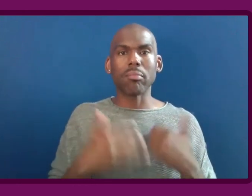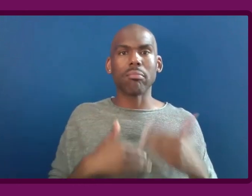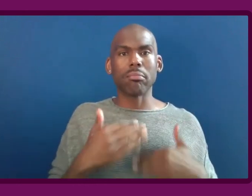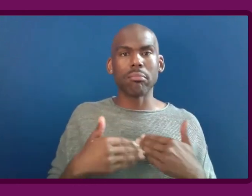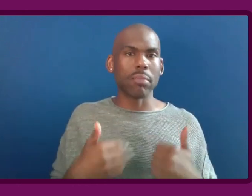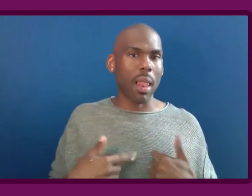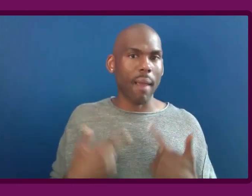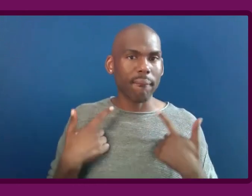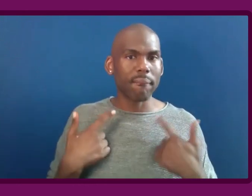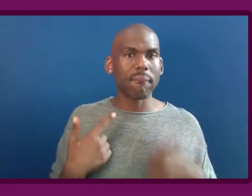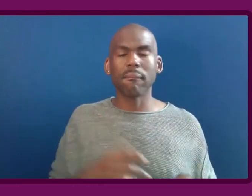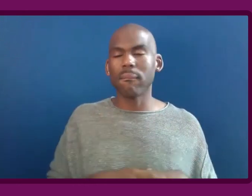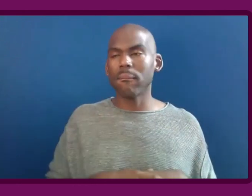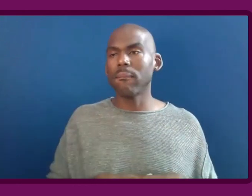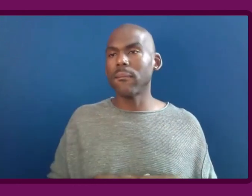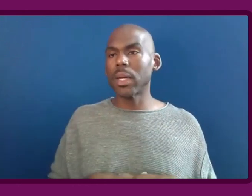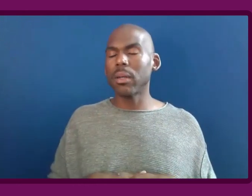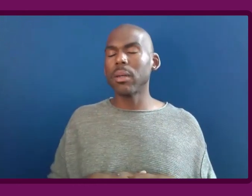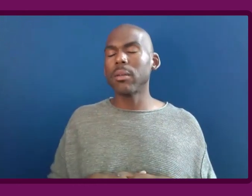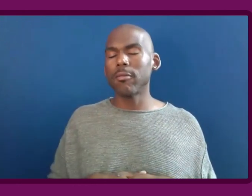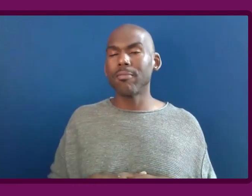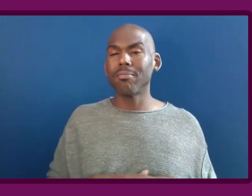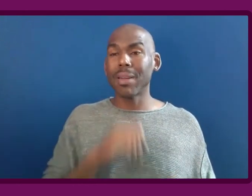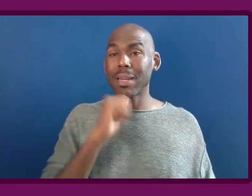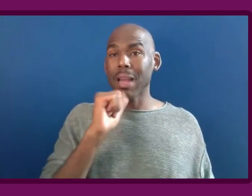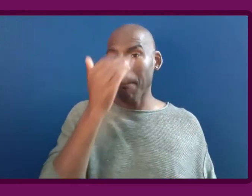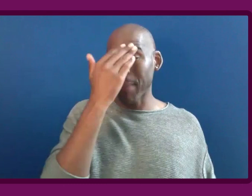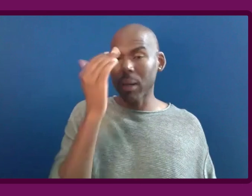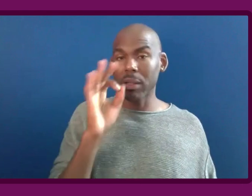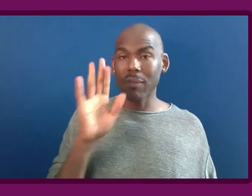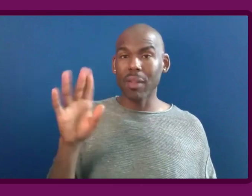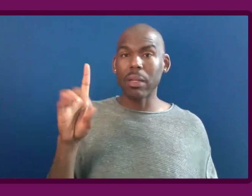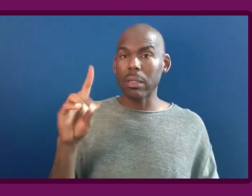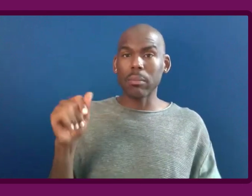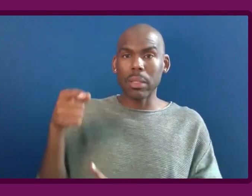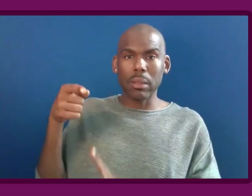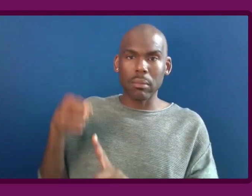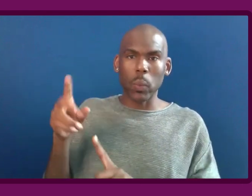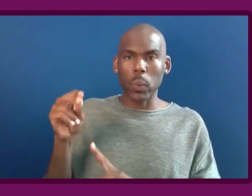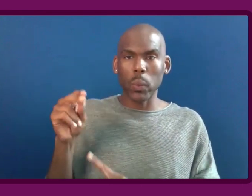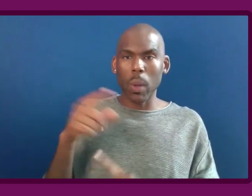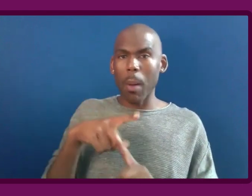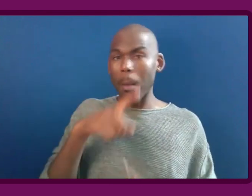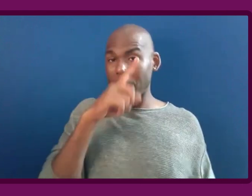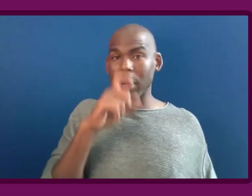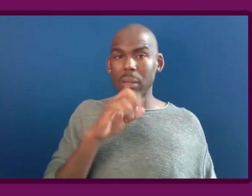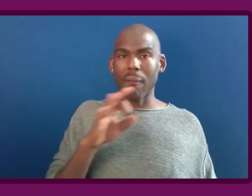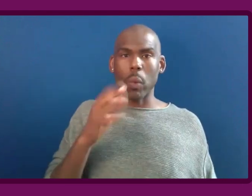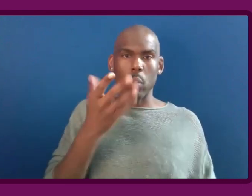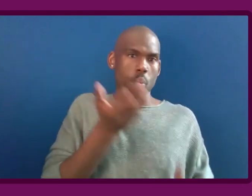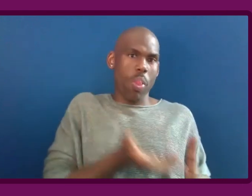television, in film, in the media, as to why they should include people with disabilities? What would you tell them? Maryangel Garcia-Ramos: